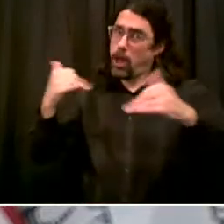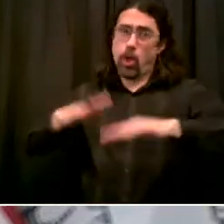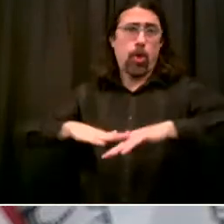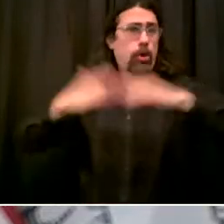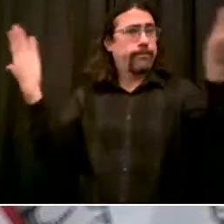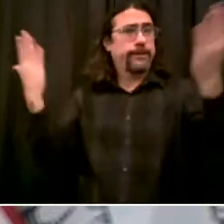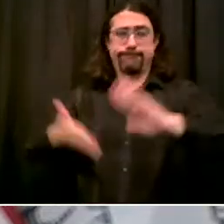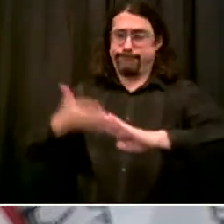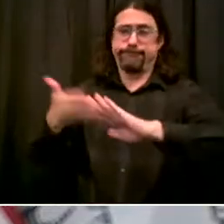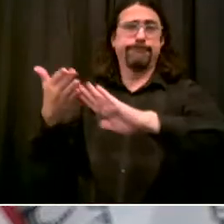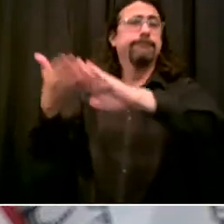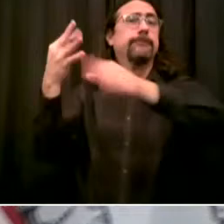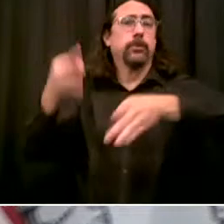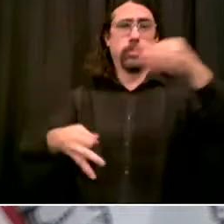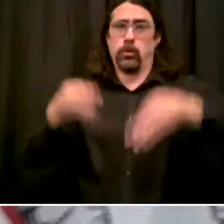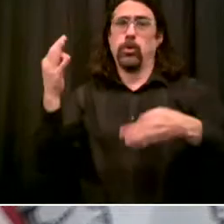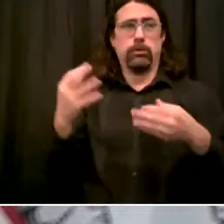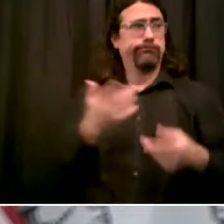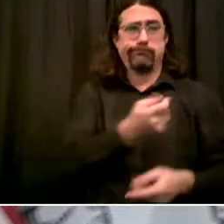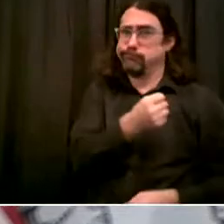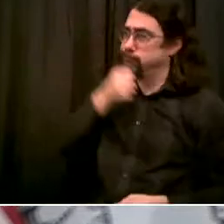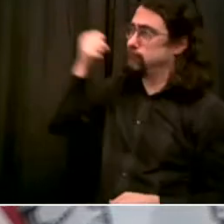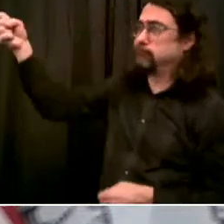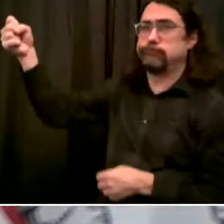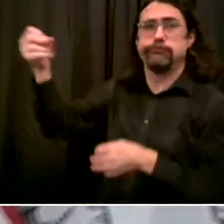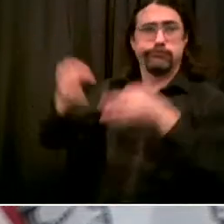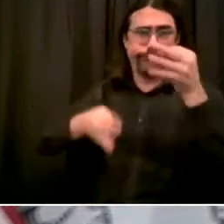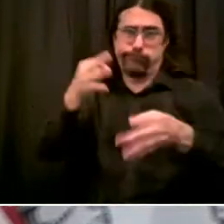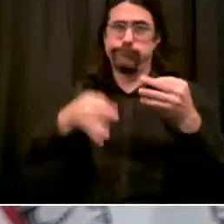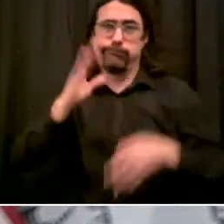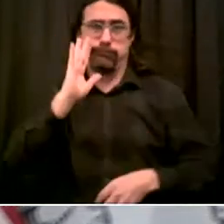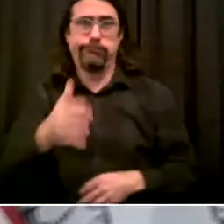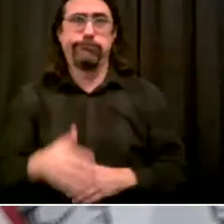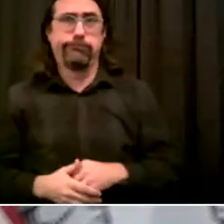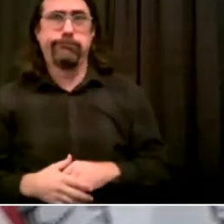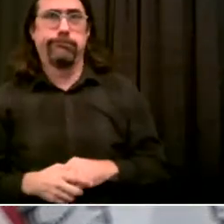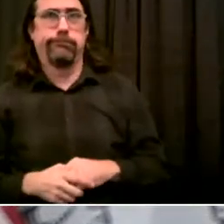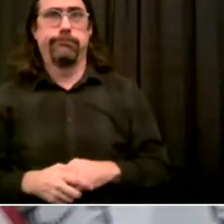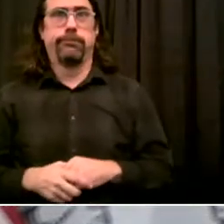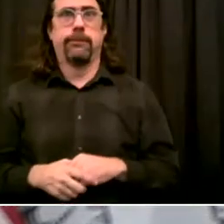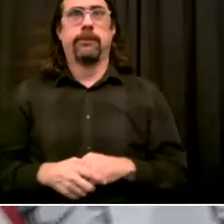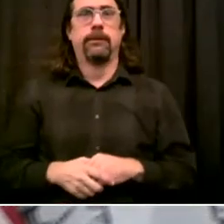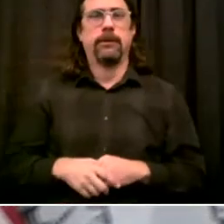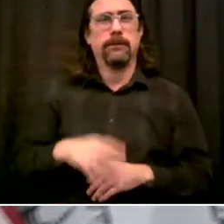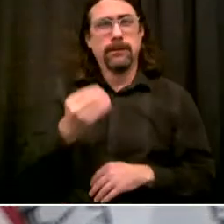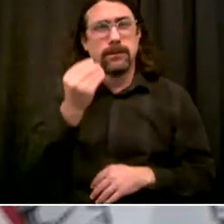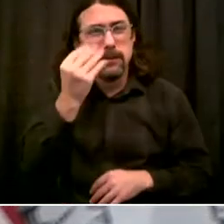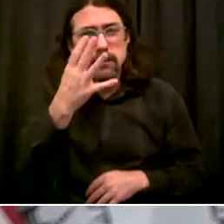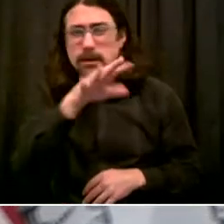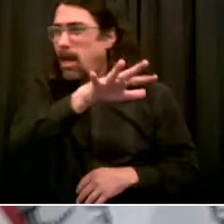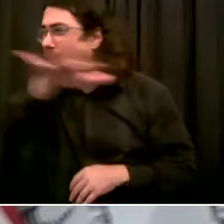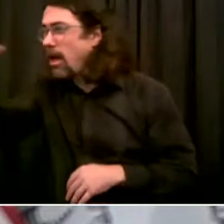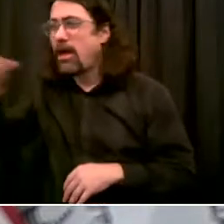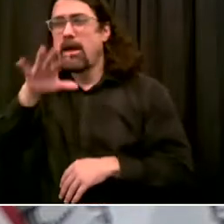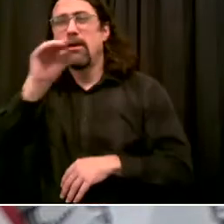PROTEST PPCEAEFULLY AND WE KNOW THAT. THE VAST MAJORITY COME OUT WITH CONCERN FOR THEIR